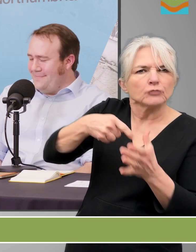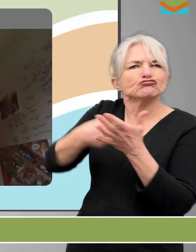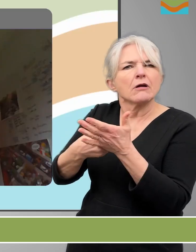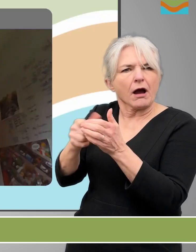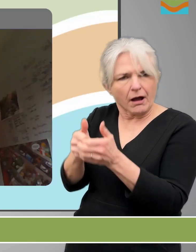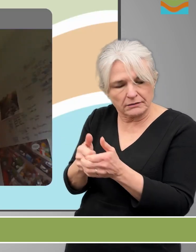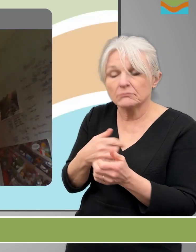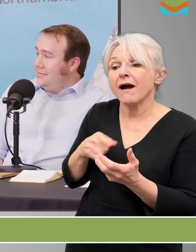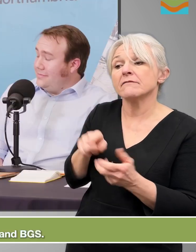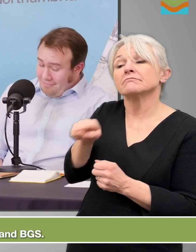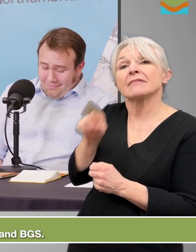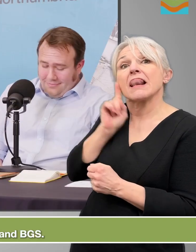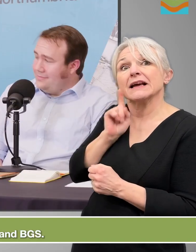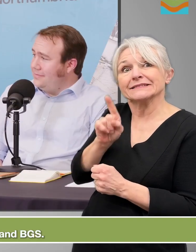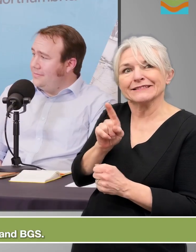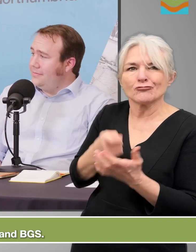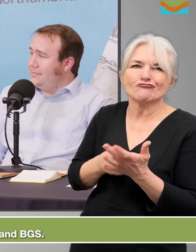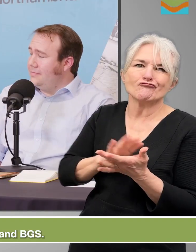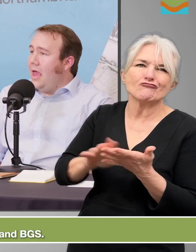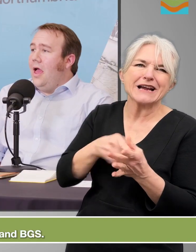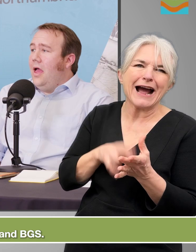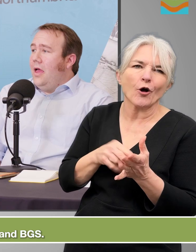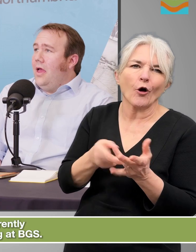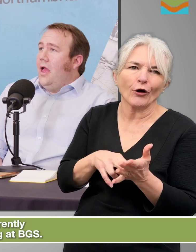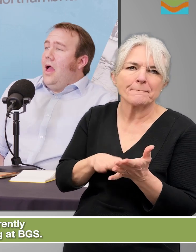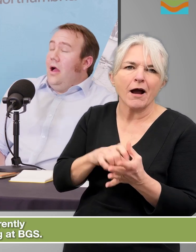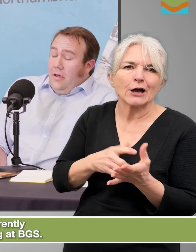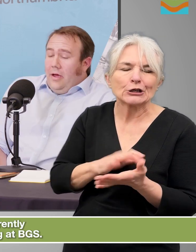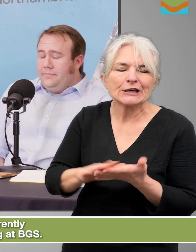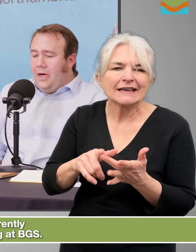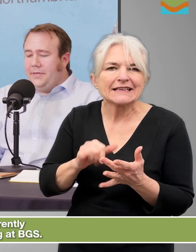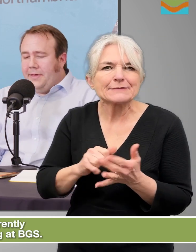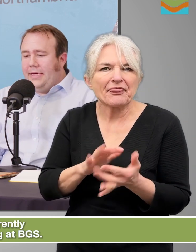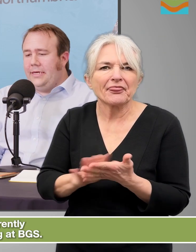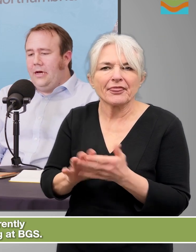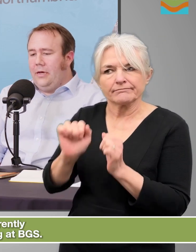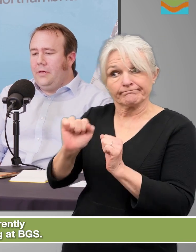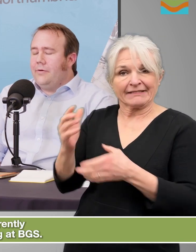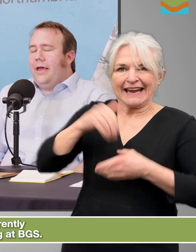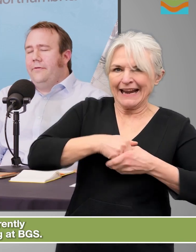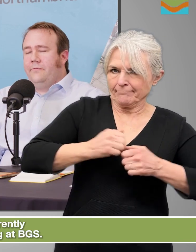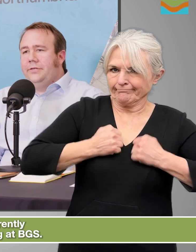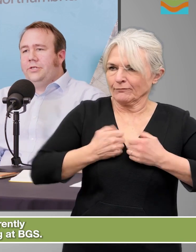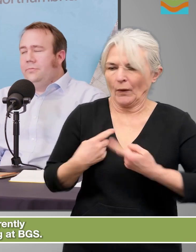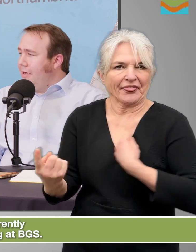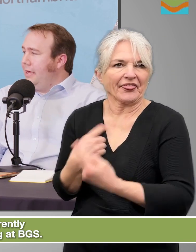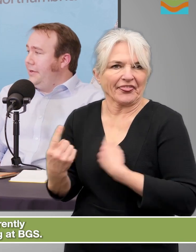Hello. Tim, tell us more about yourself and BGS. Hi, I'm Tim Kearslet. I'm currently Head of Research and Modelling at BGS.